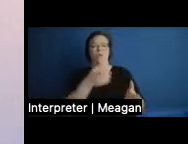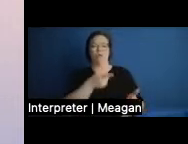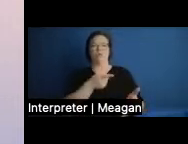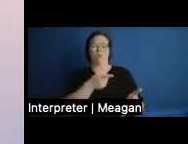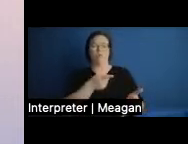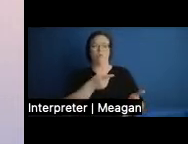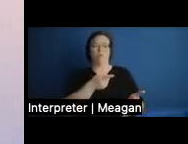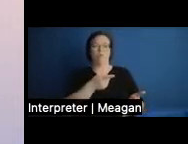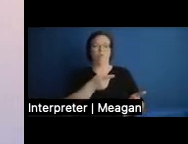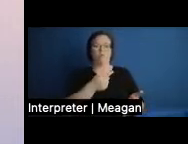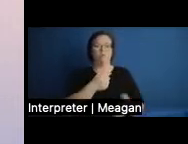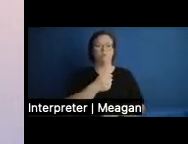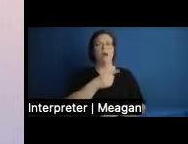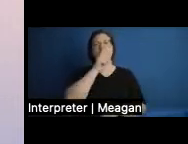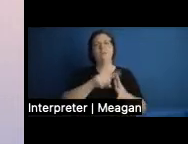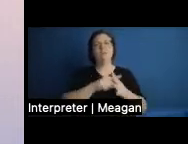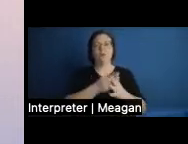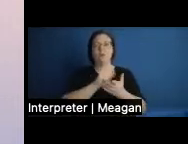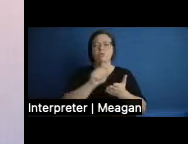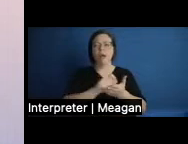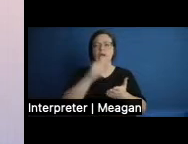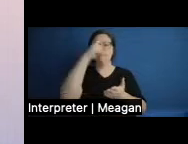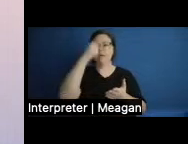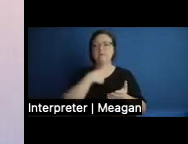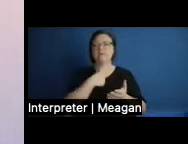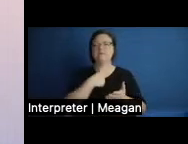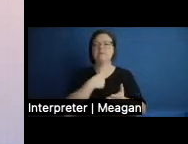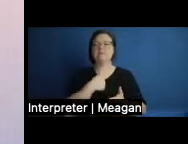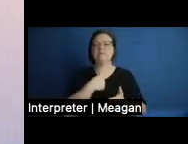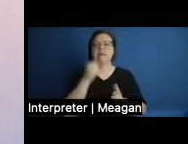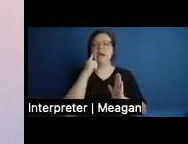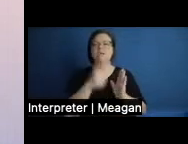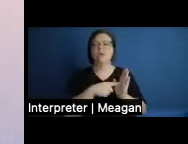I really started writing because I was noticing that once I could articulate how I feel about